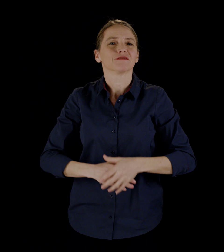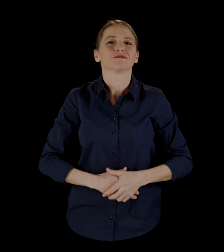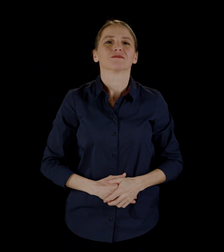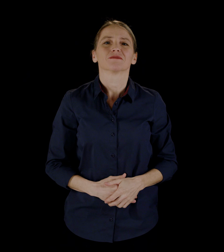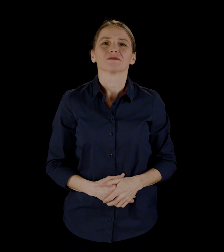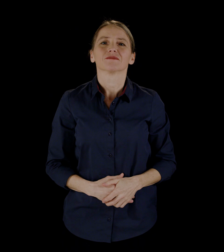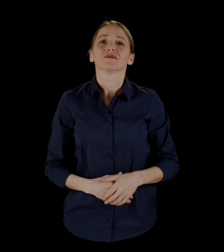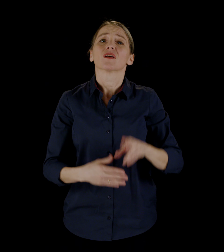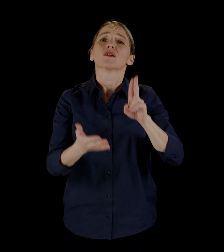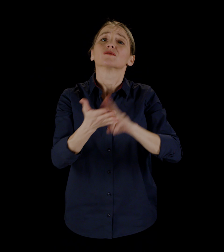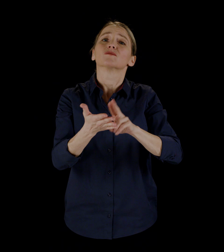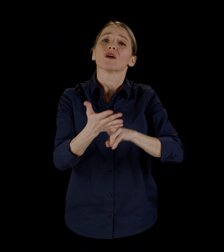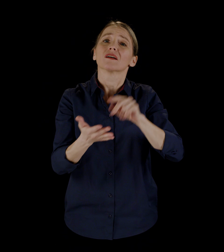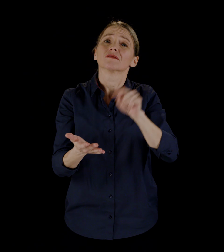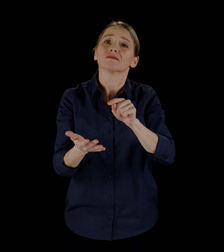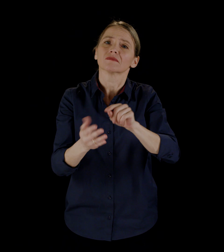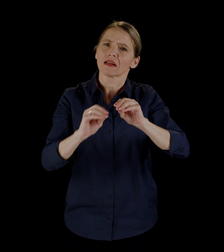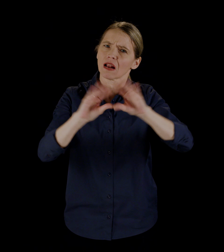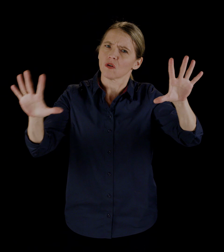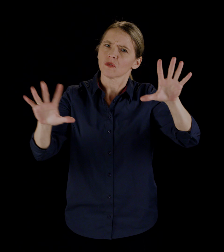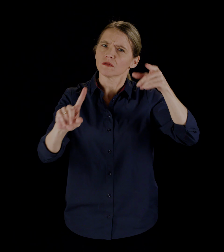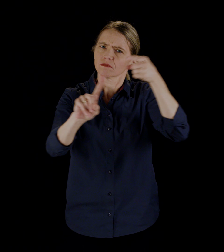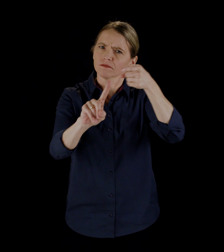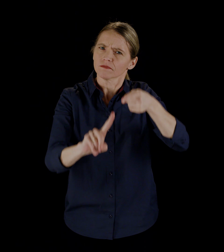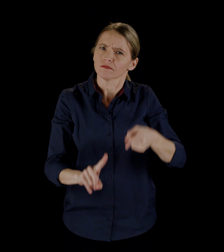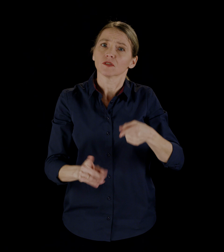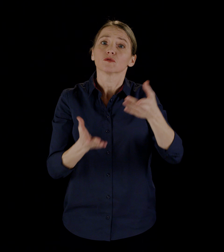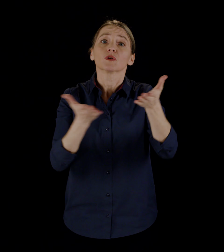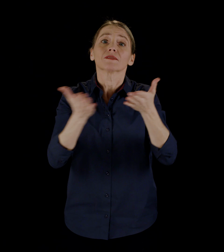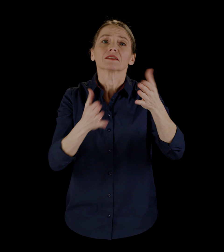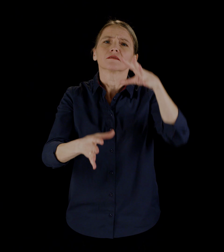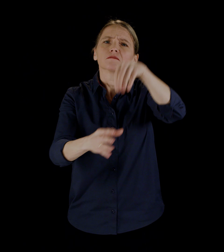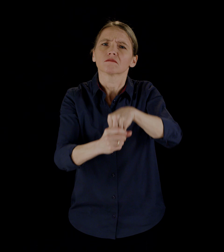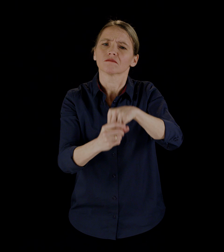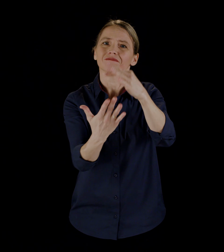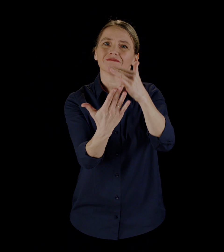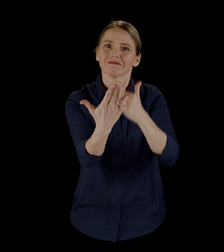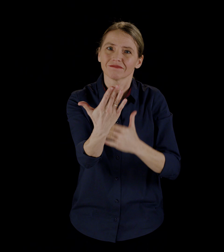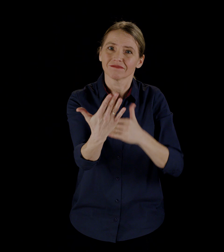agreed to and will receive for the duration of the contract, and any limits on the use